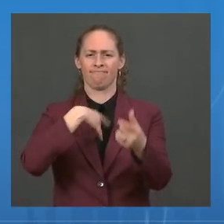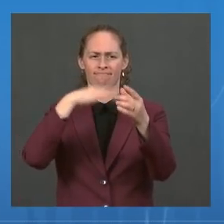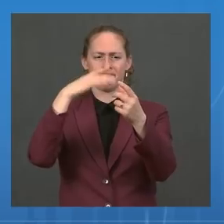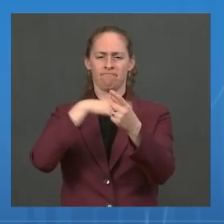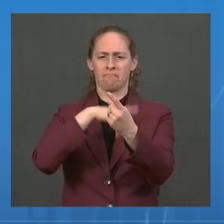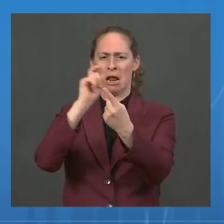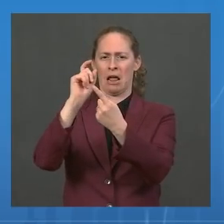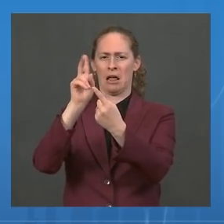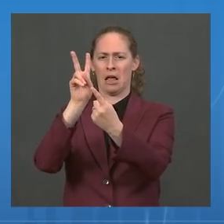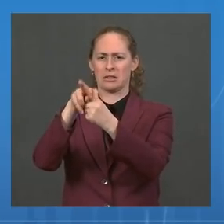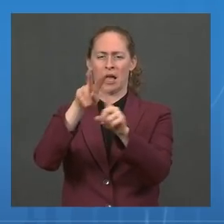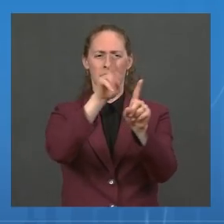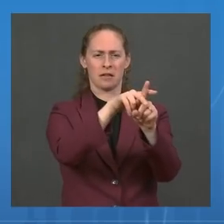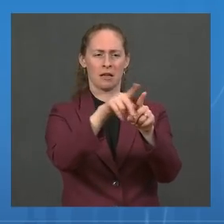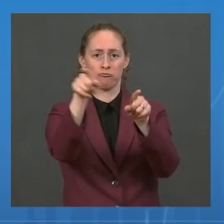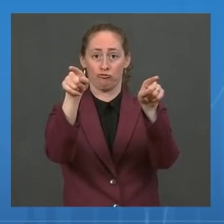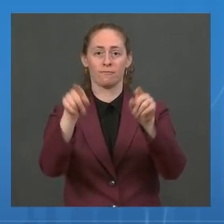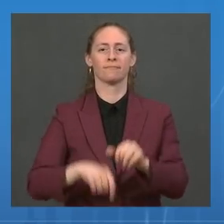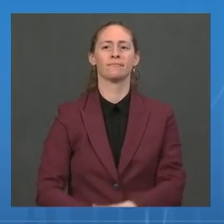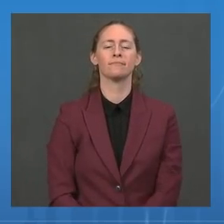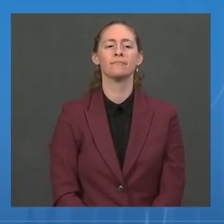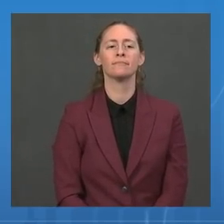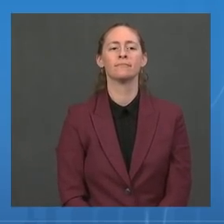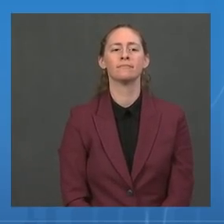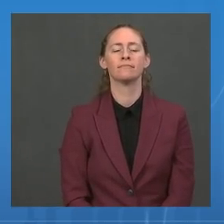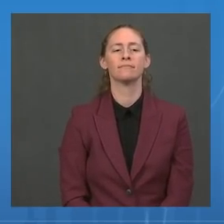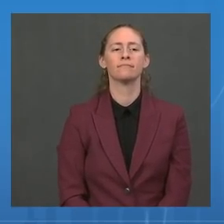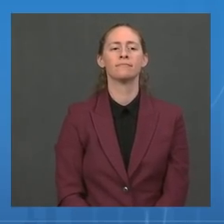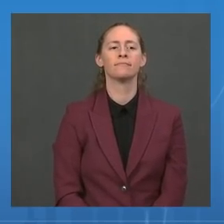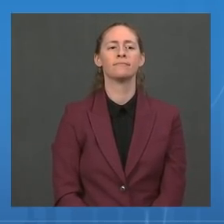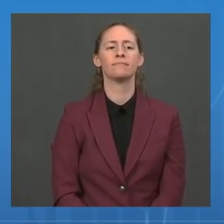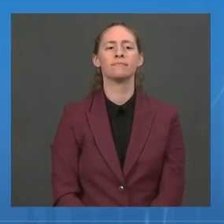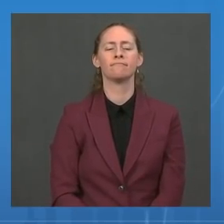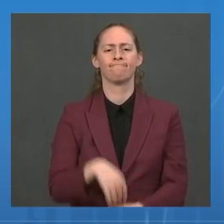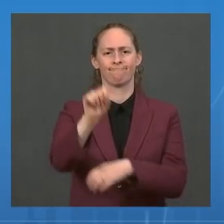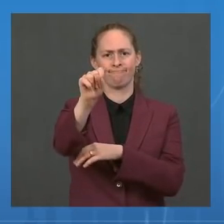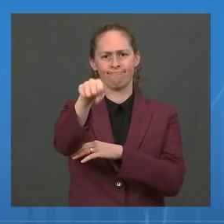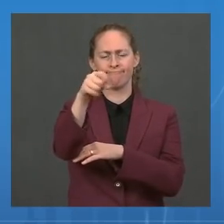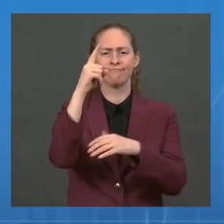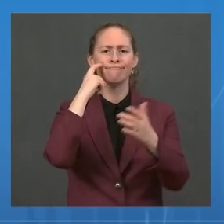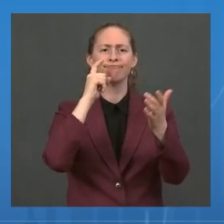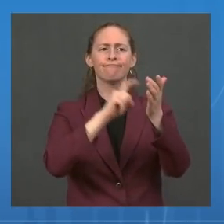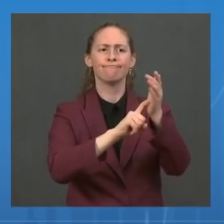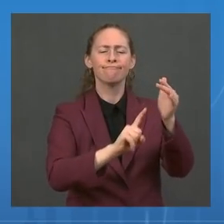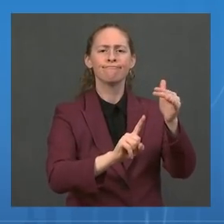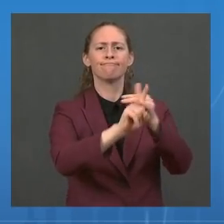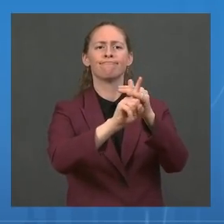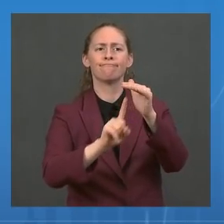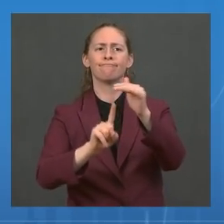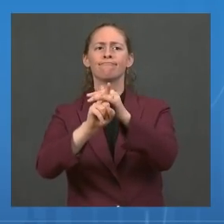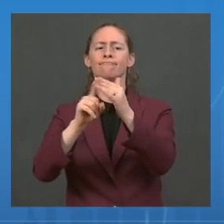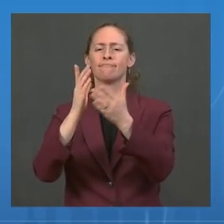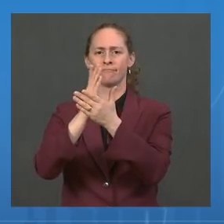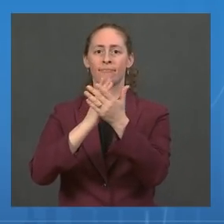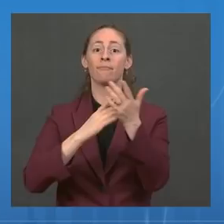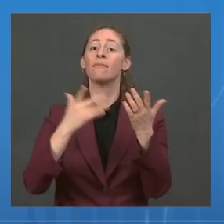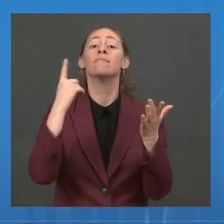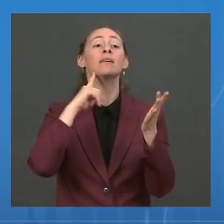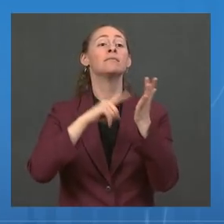Dr. Walensky: Yeah, absolutely. I mean, we've seen this with numerous -- with all of our surges: is they peak and then they come down. I think what -- we're watching this very carefully,